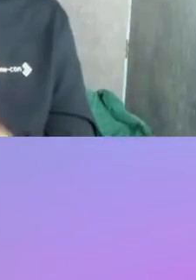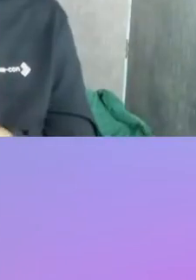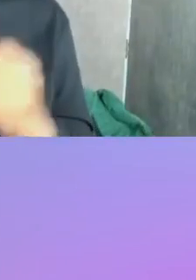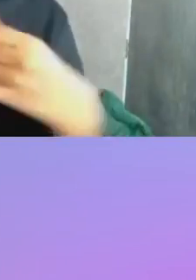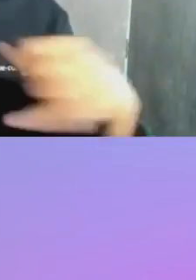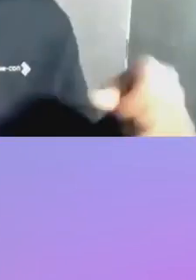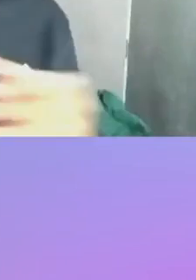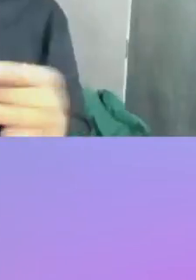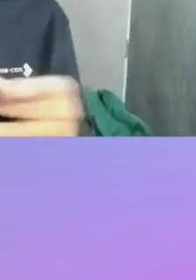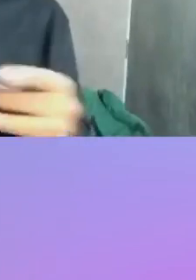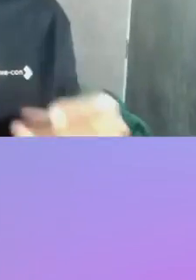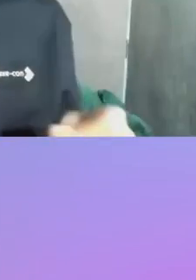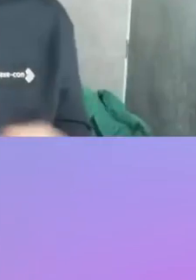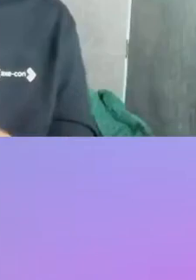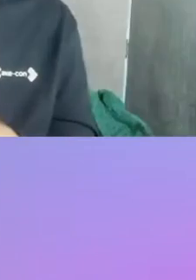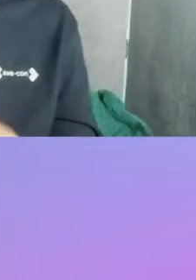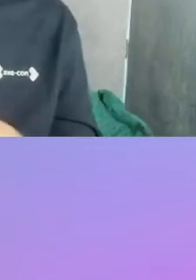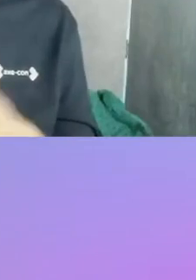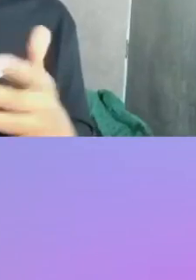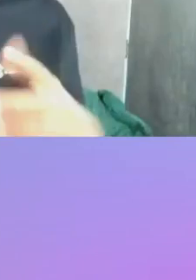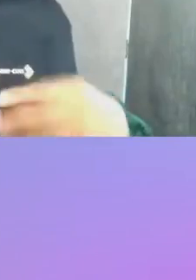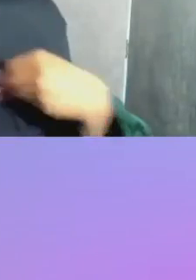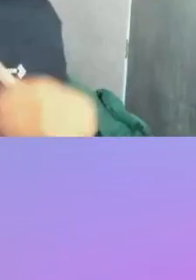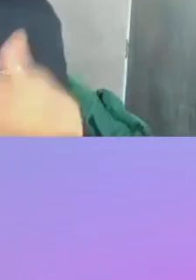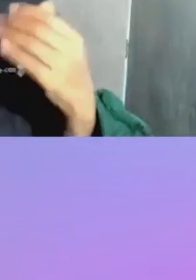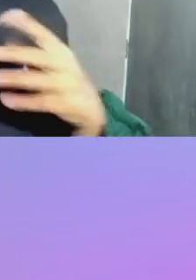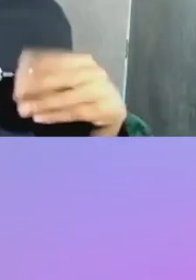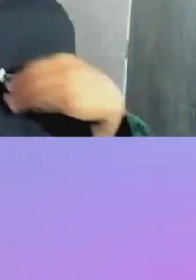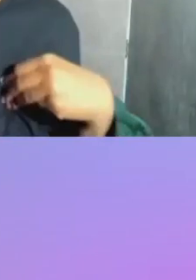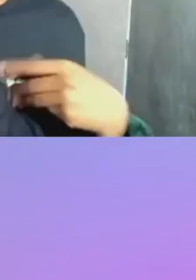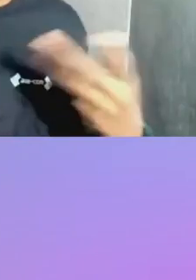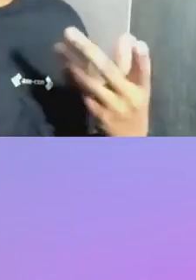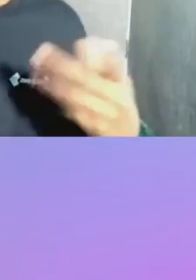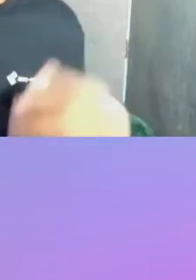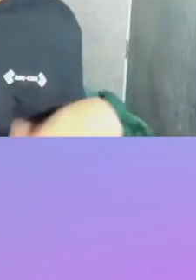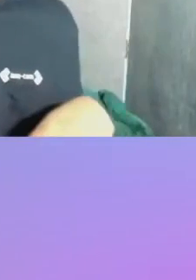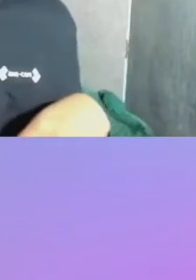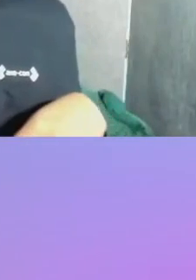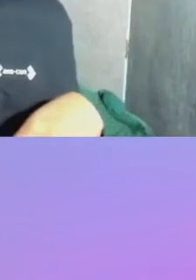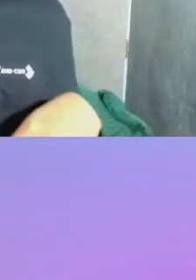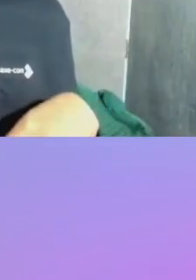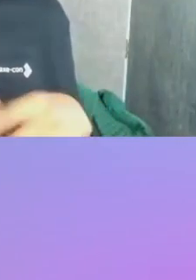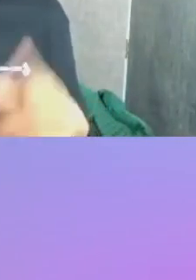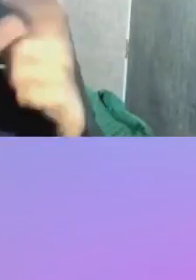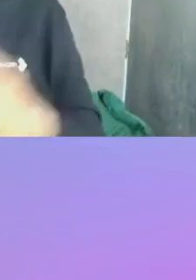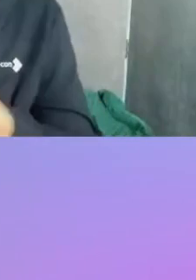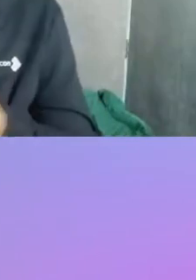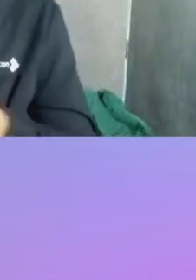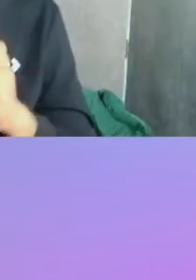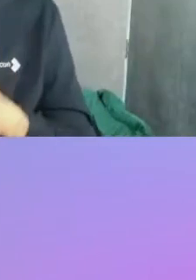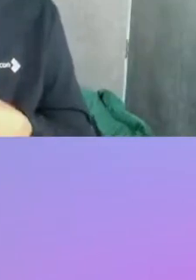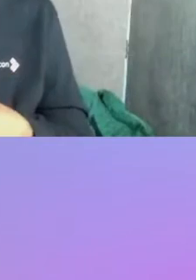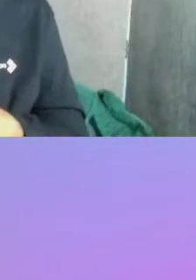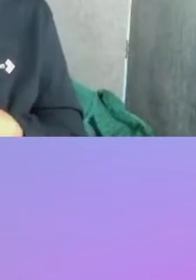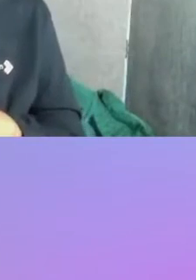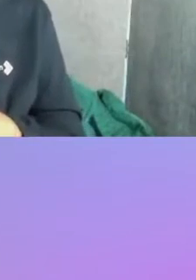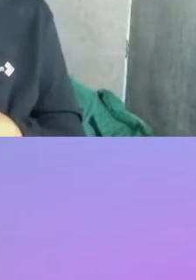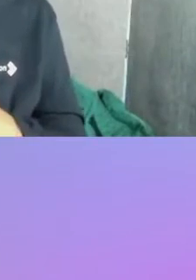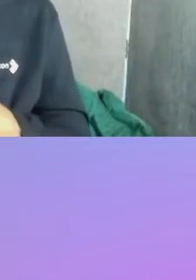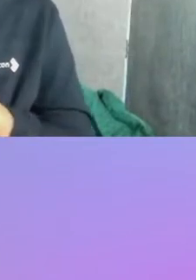or chocolate bubble bath. I love the fact that you are talking about that. Right? Of